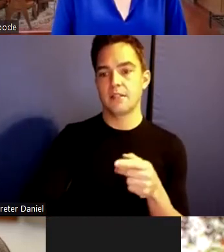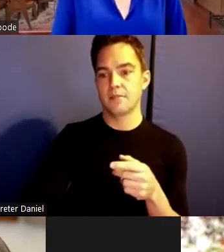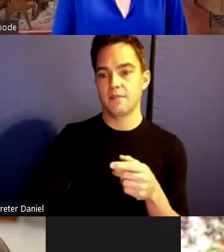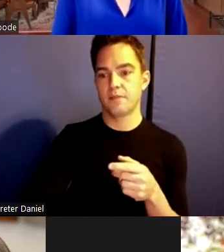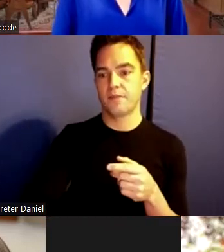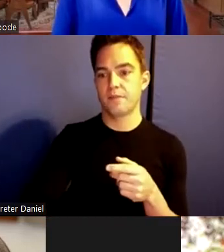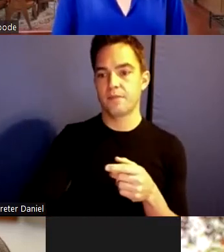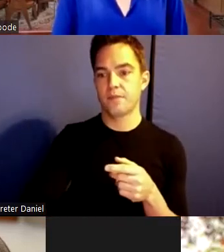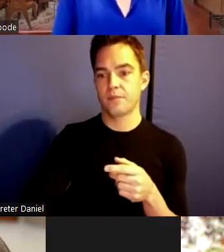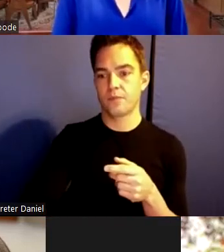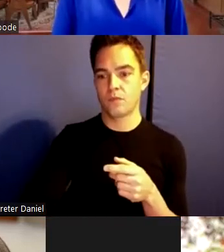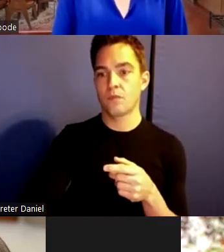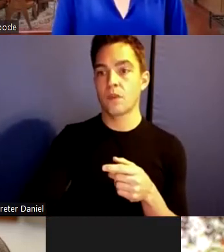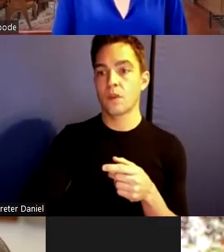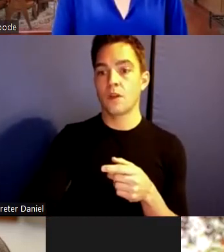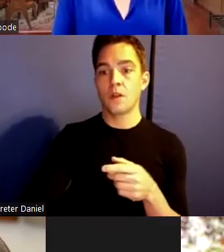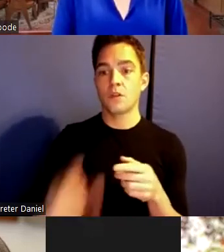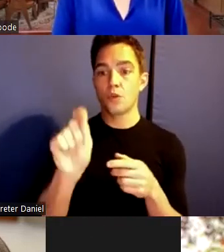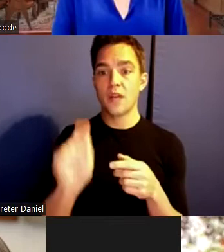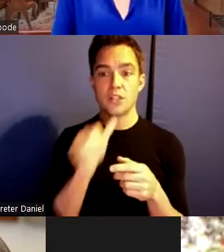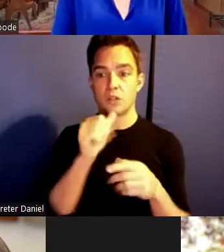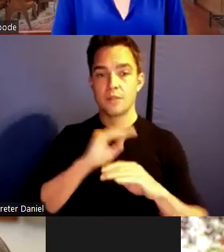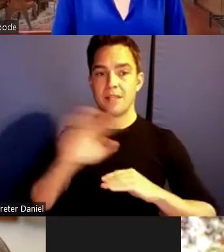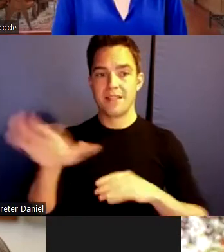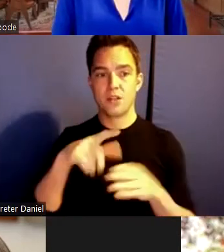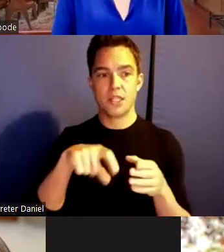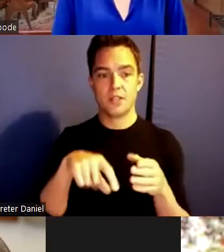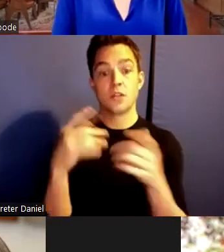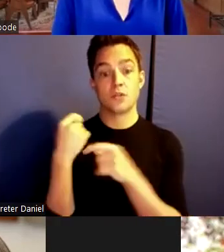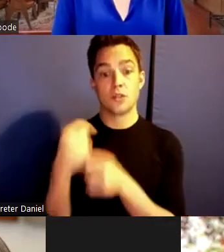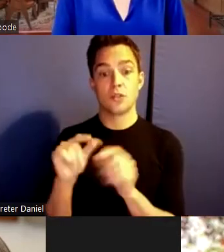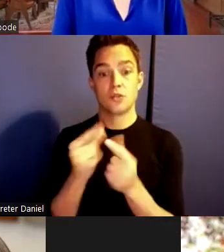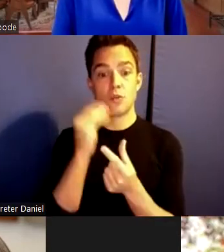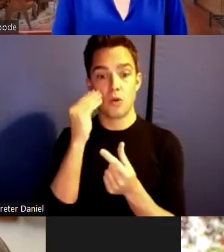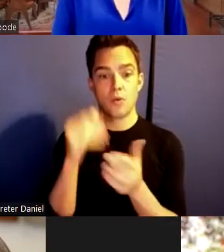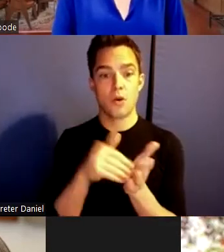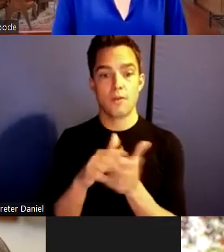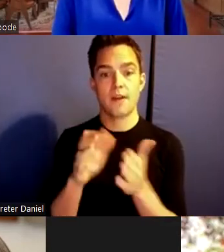needs. Traditional group homes often have regulations which may